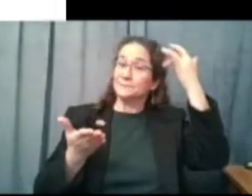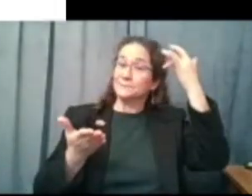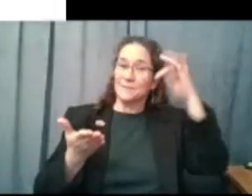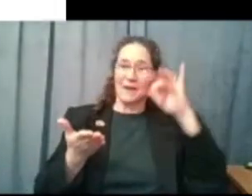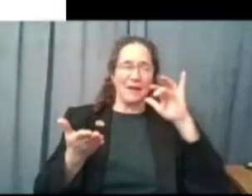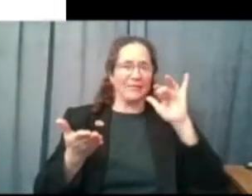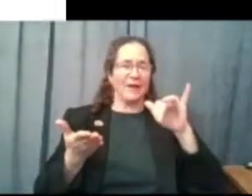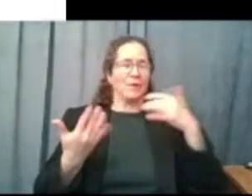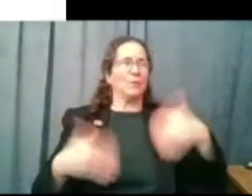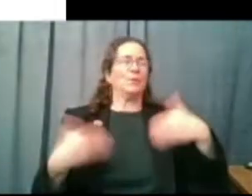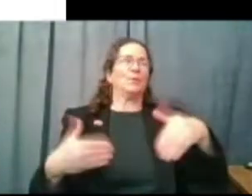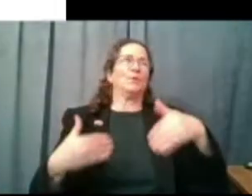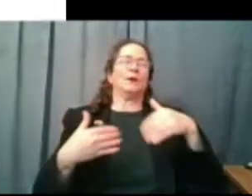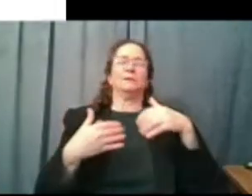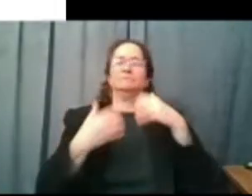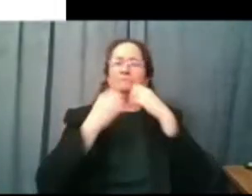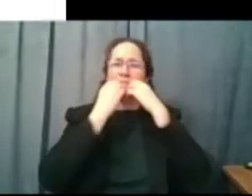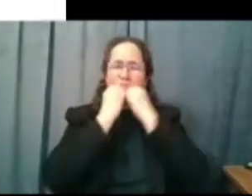in my regular everyday life.